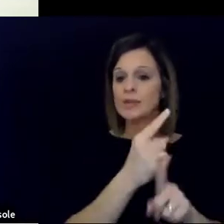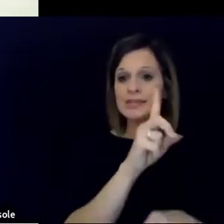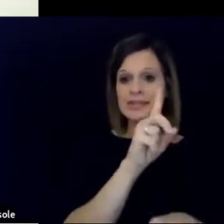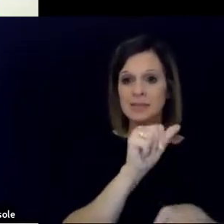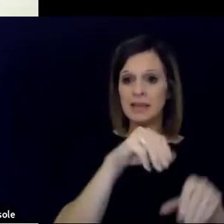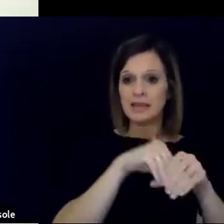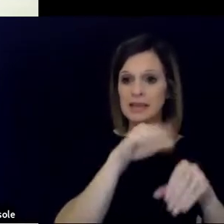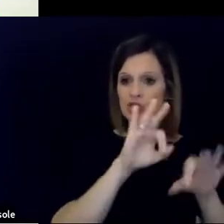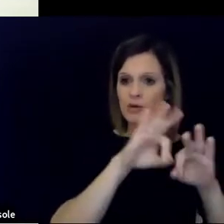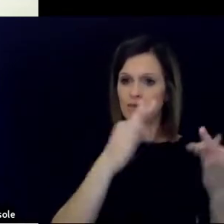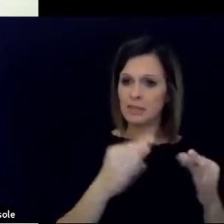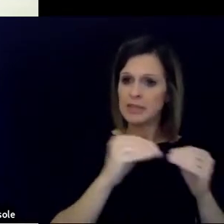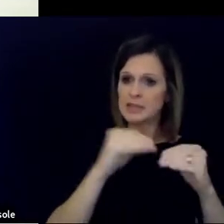Love your child unconditionally.